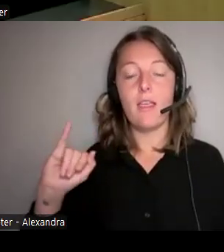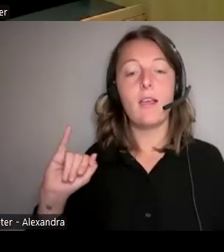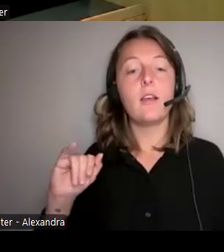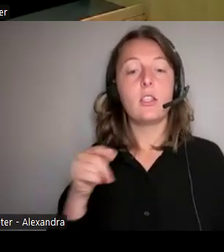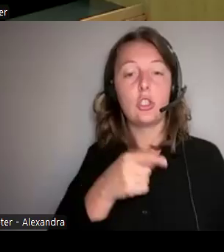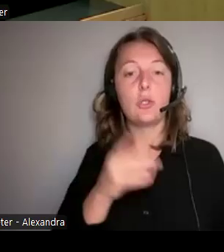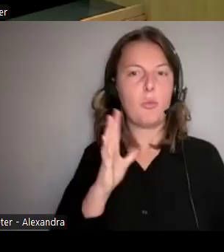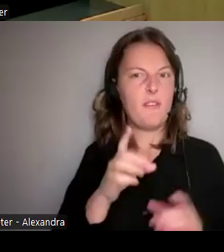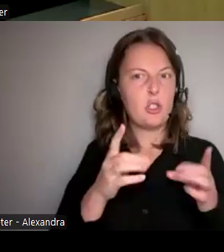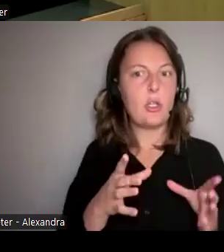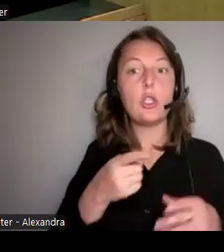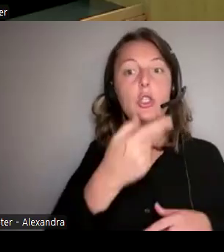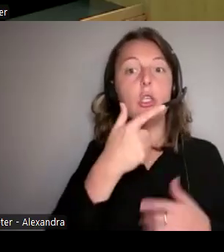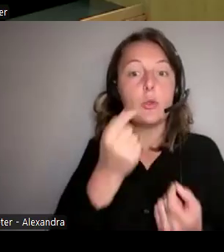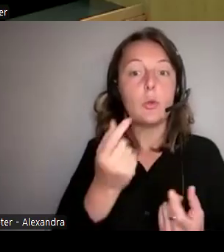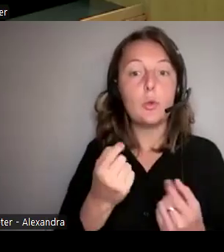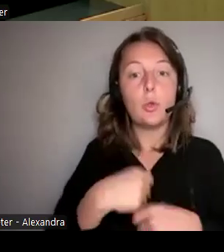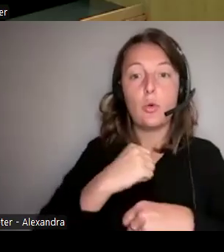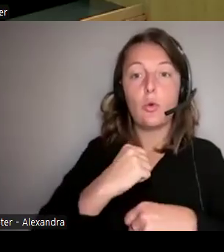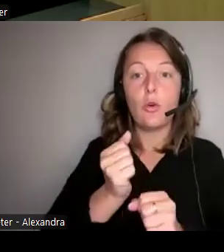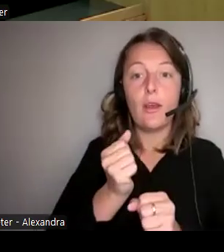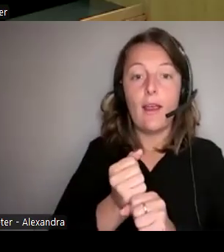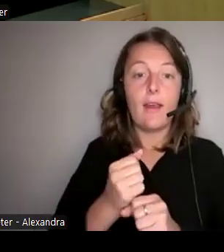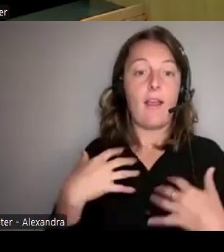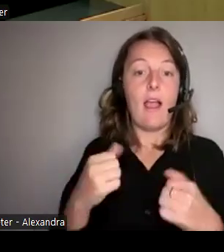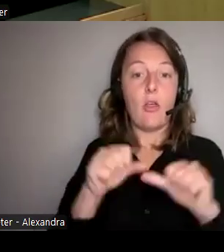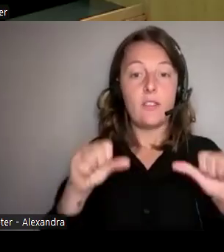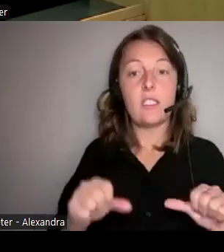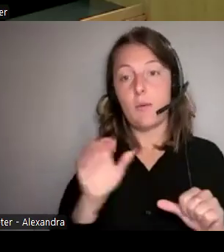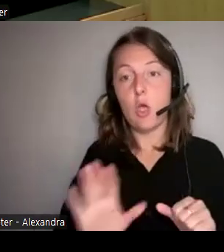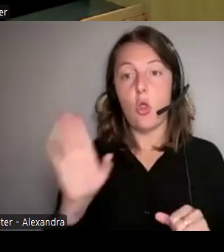creating learning health systems throughout the United States to focus on understanding